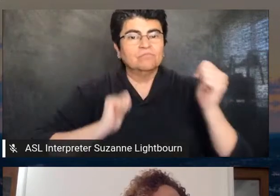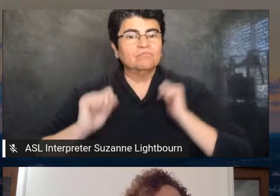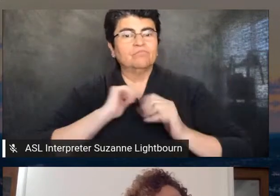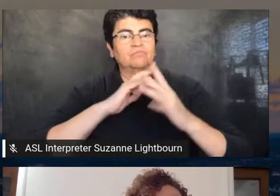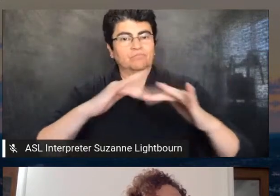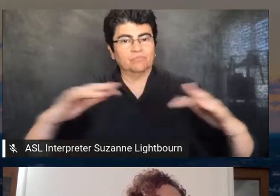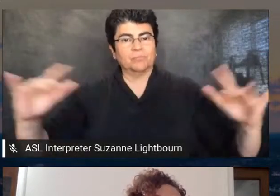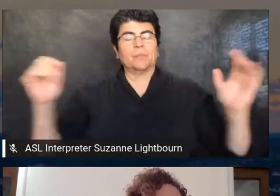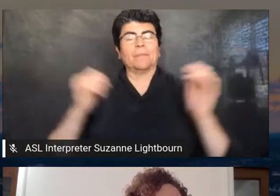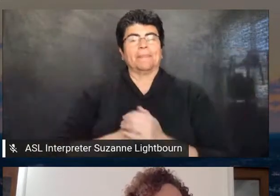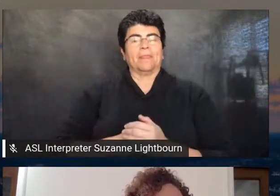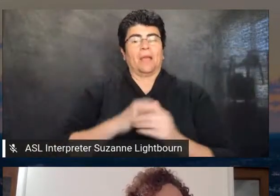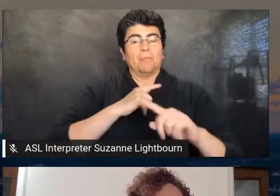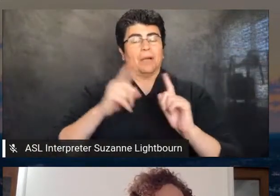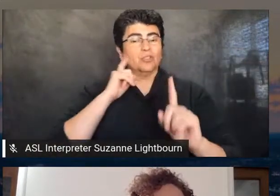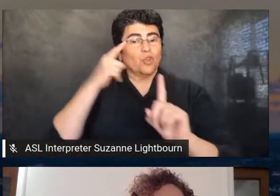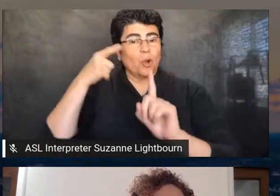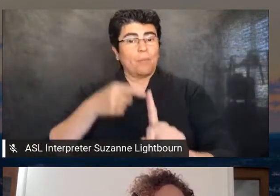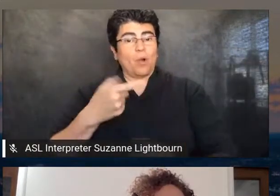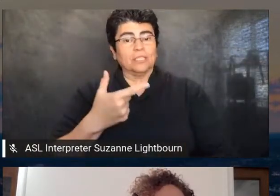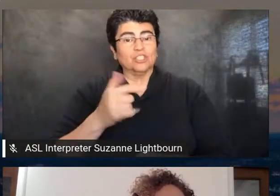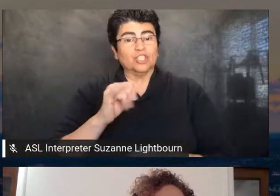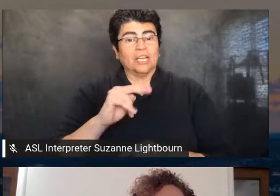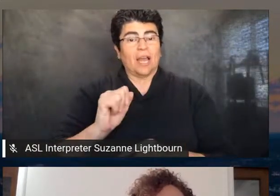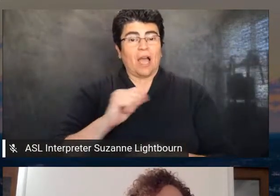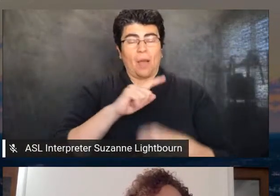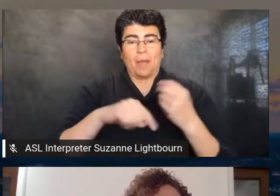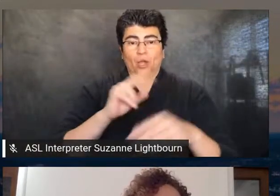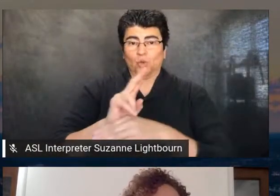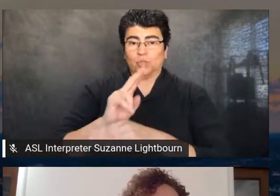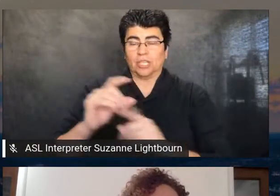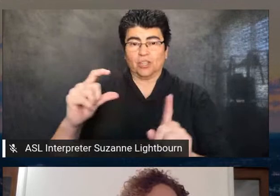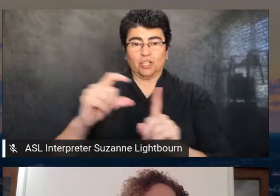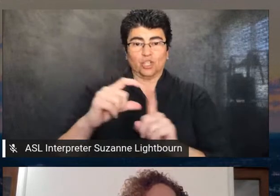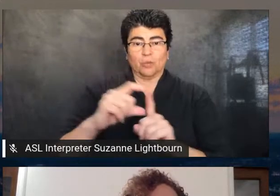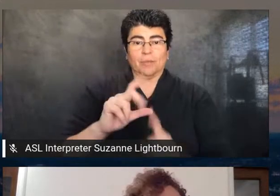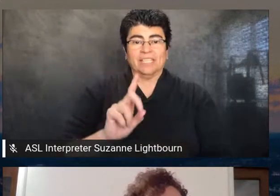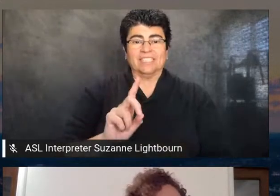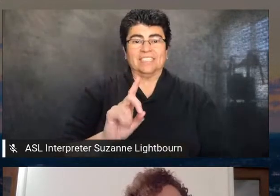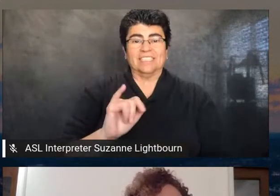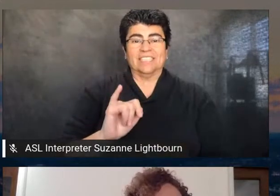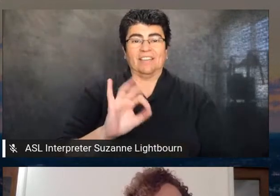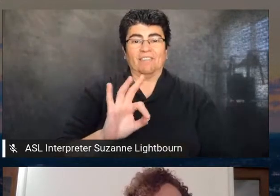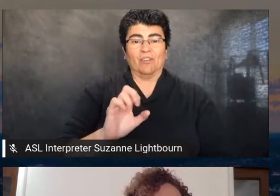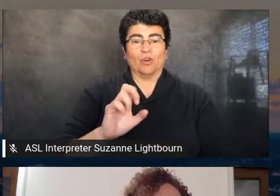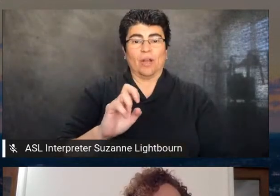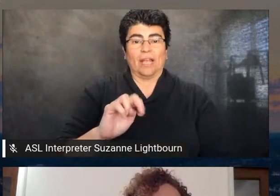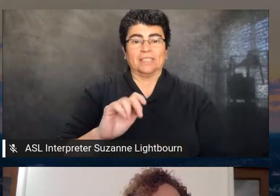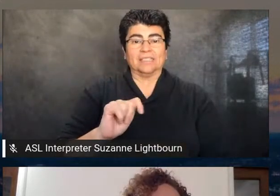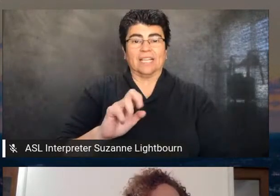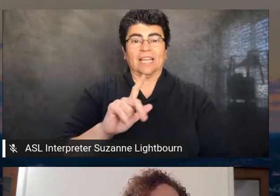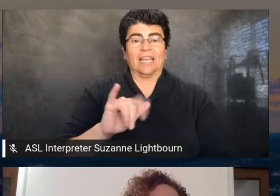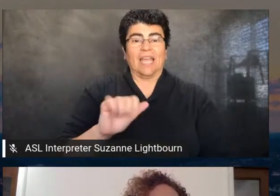But to your point, Gina, about using the term differently abled, was something I was doing as well,